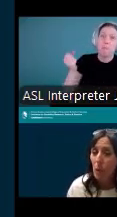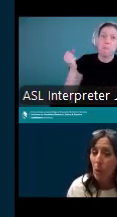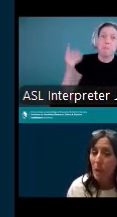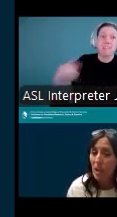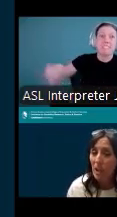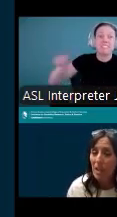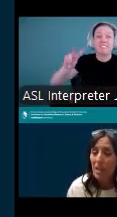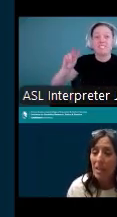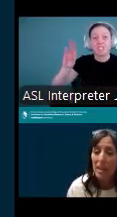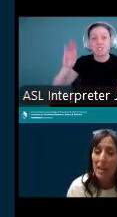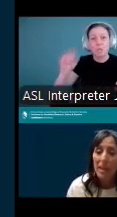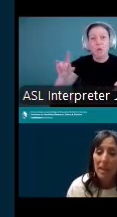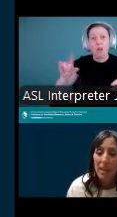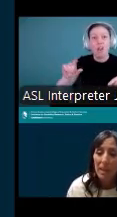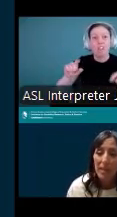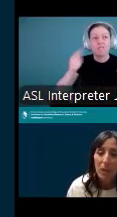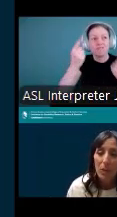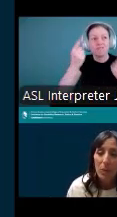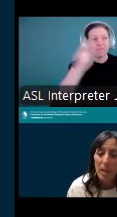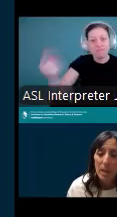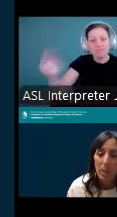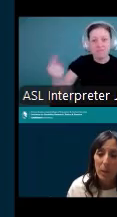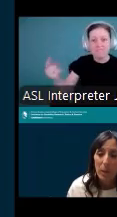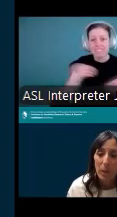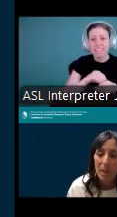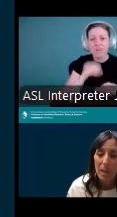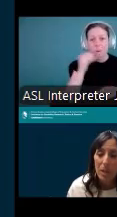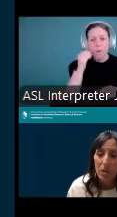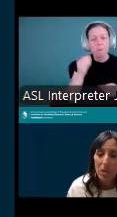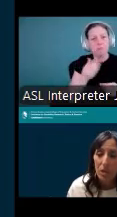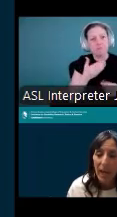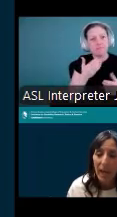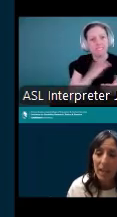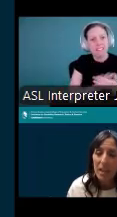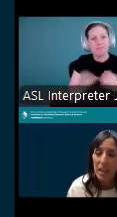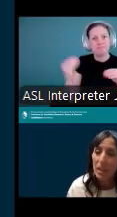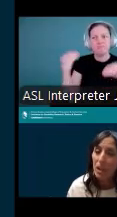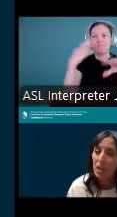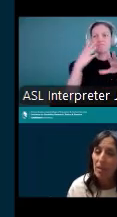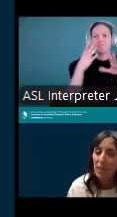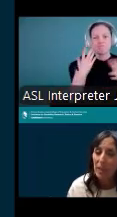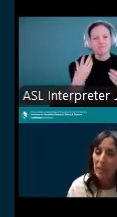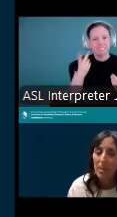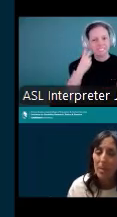questions. If you want to put those into chat, Curt Phillips